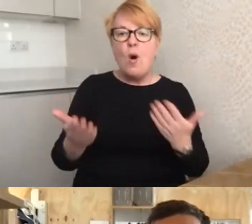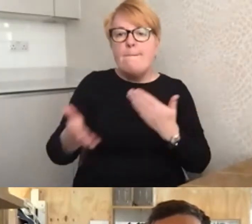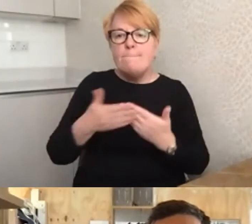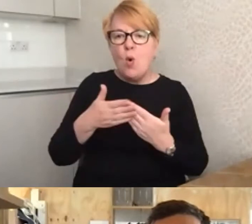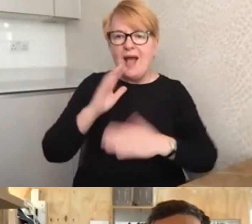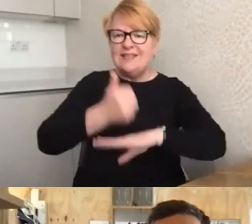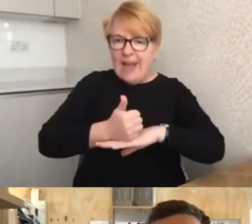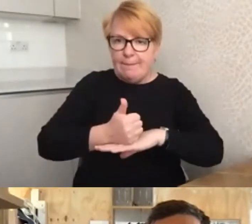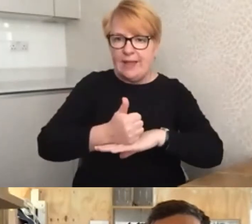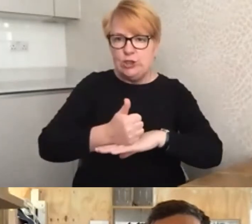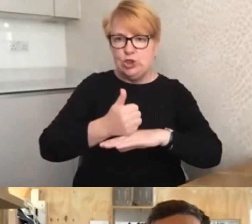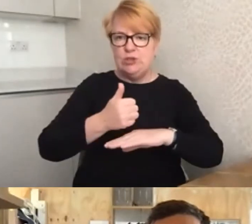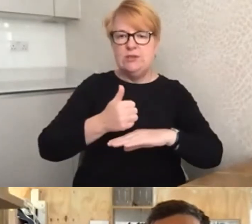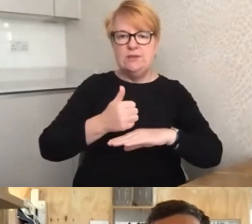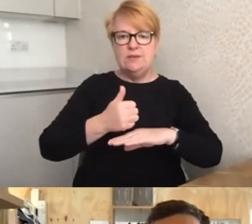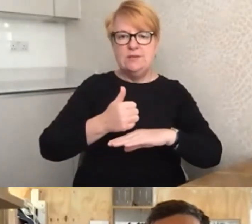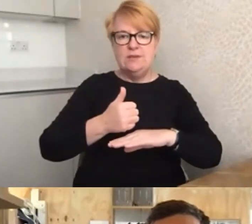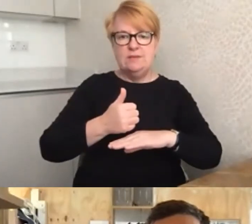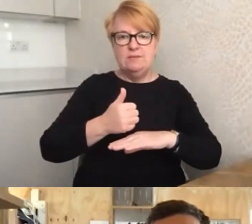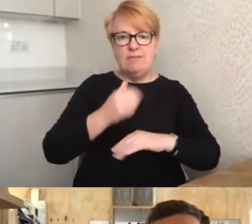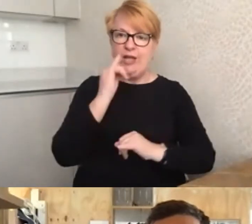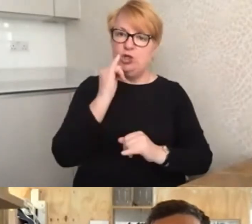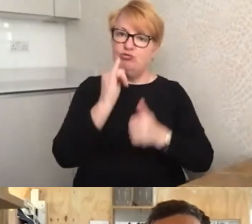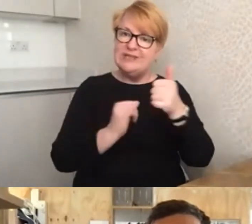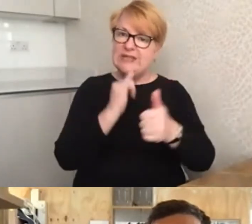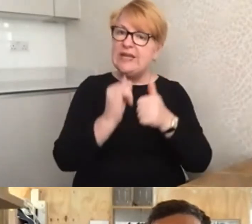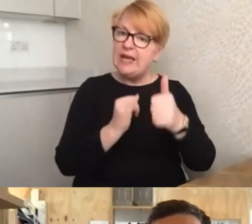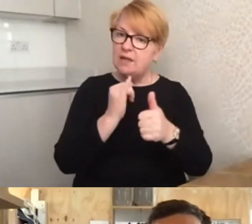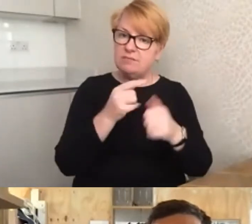and saying, actually, critiquing them, the way that I'm critiquing the structures